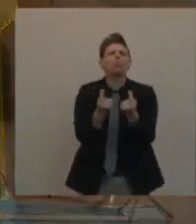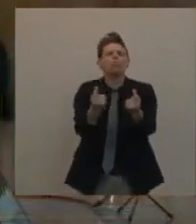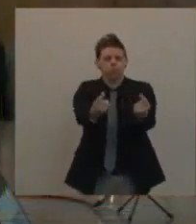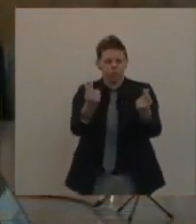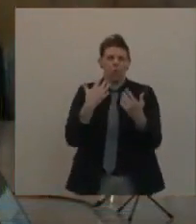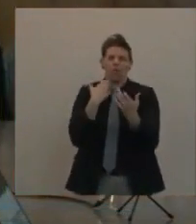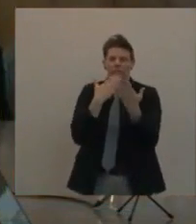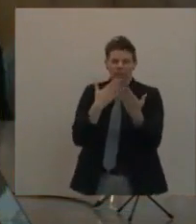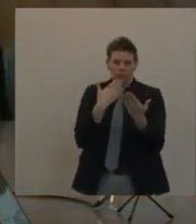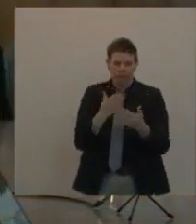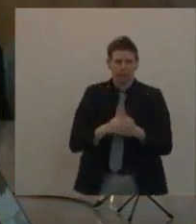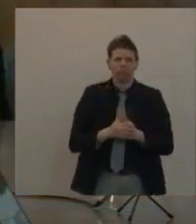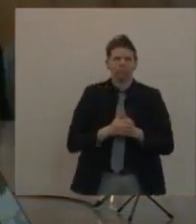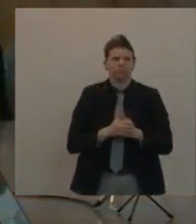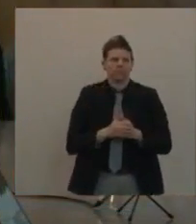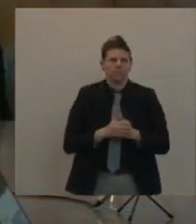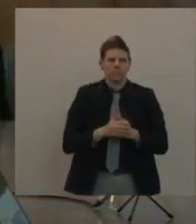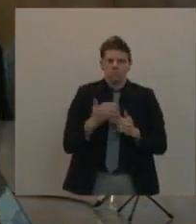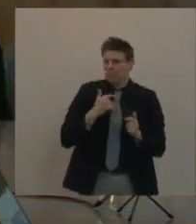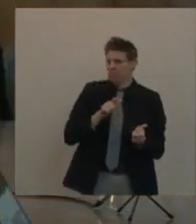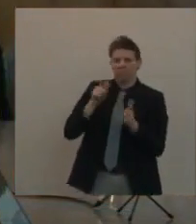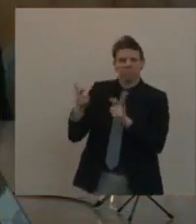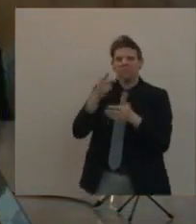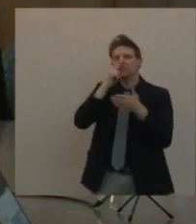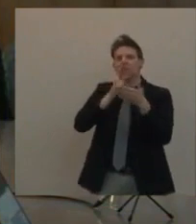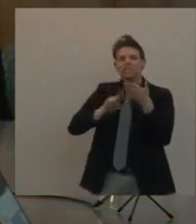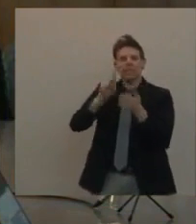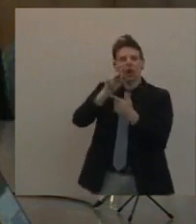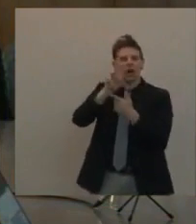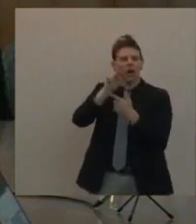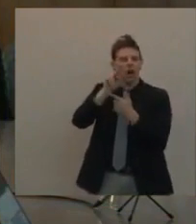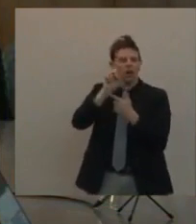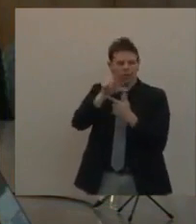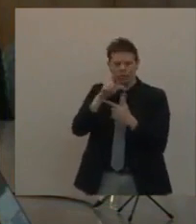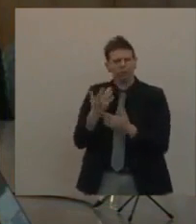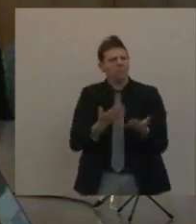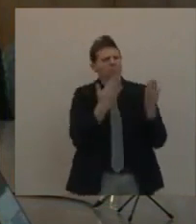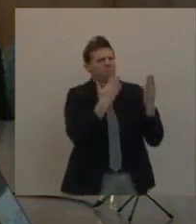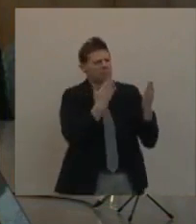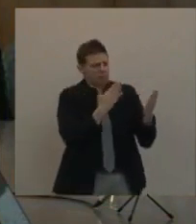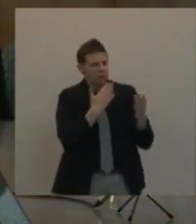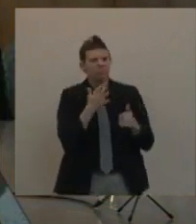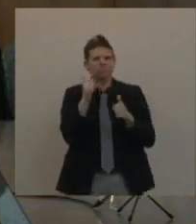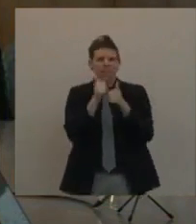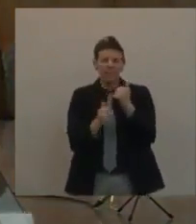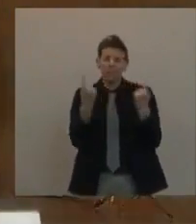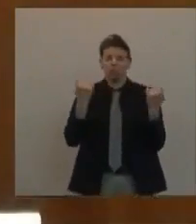AND THEN I WANT TO TELL YOU WHAT THEN OF COURSE, WE WILL TAKE QUESTIONS TO THINK YOU VERY MUCH. SECRETARY KUNKEL.